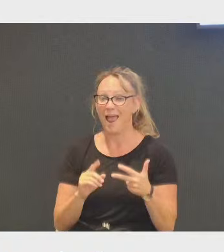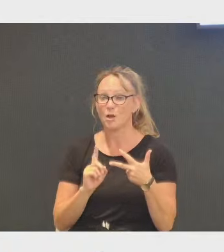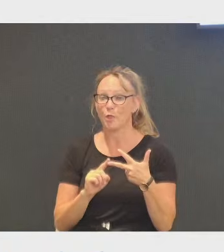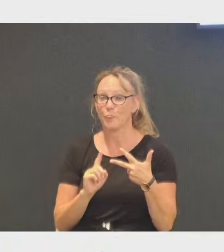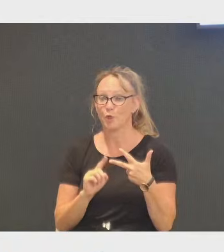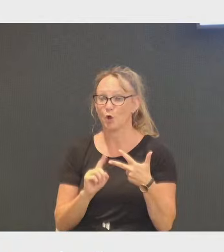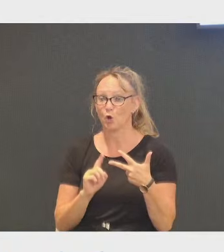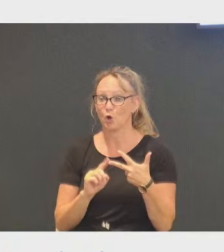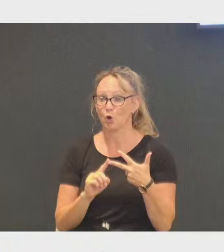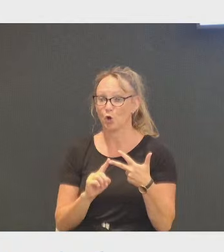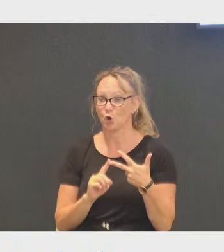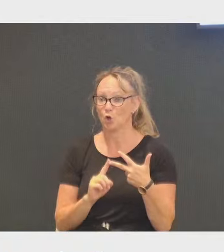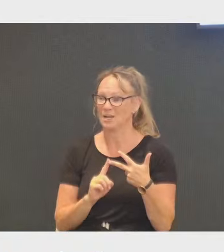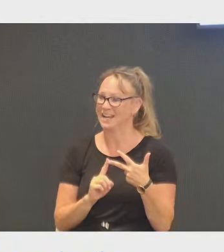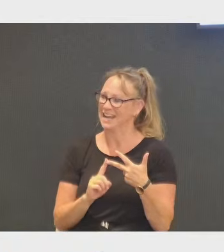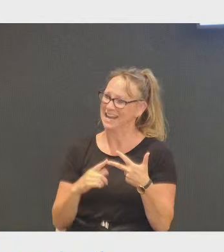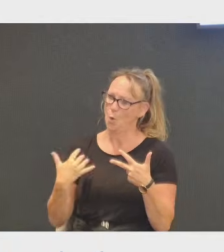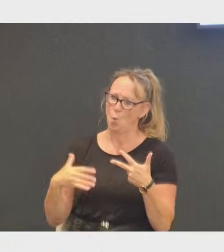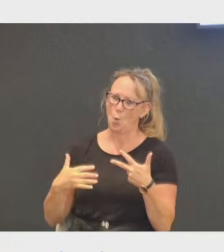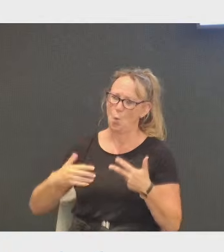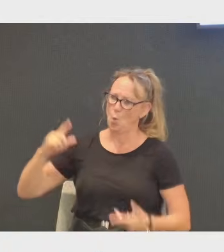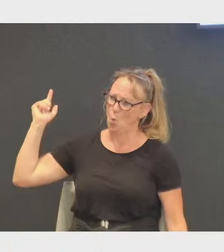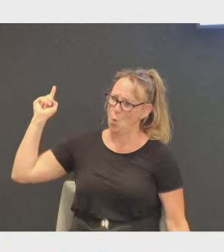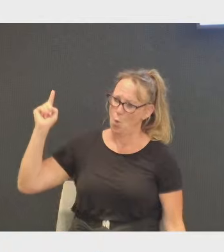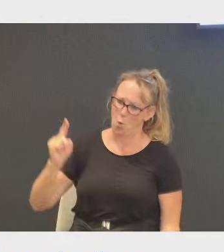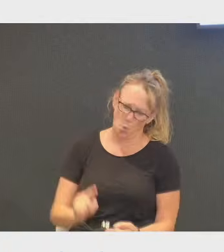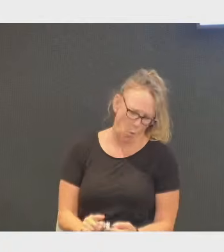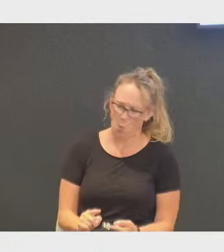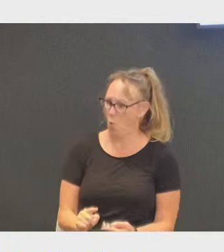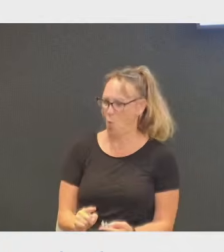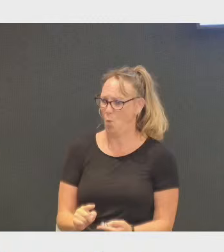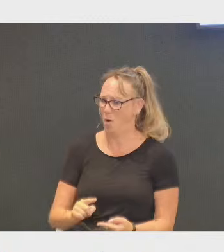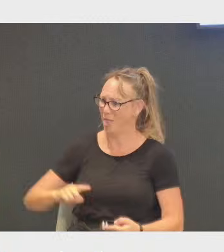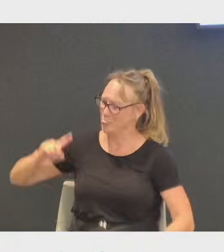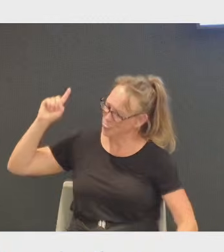which was drastic reductions kind of the the lowest point that they thought they could get